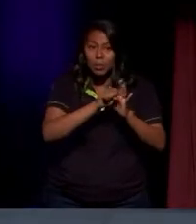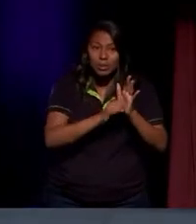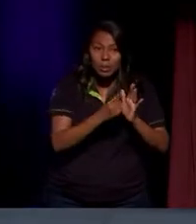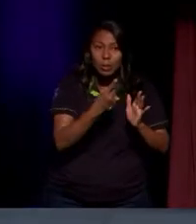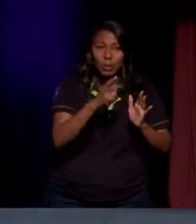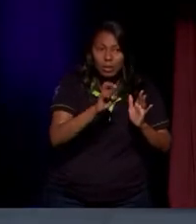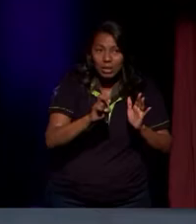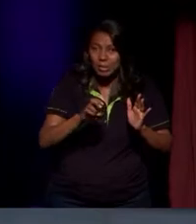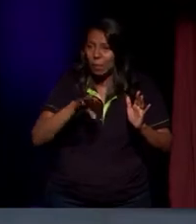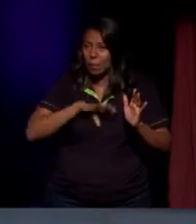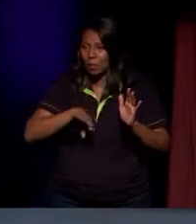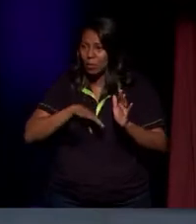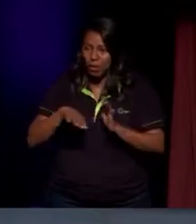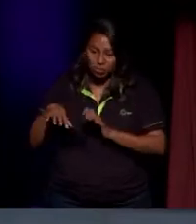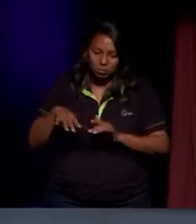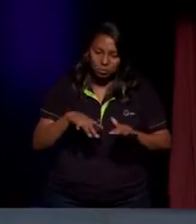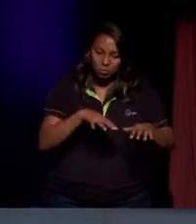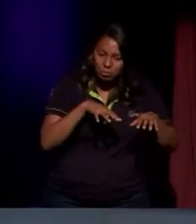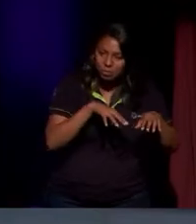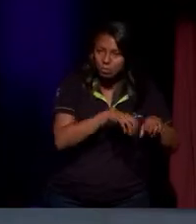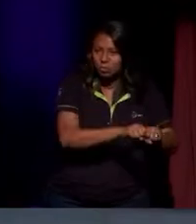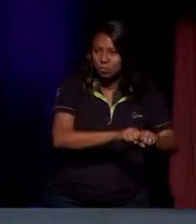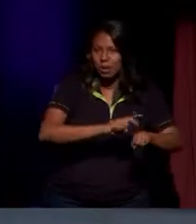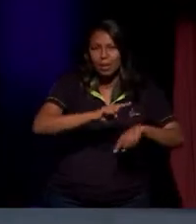with the Portuguese colonization, but then we have Greeks,